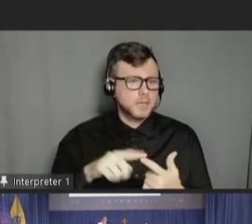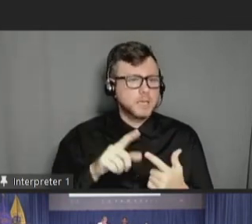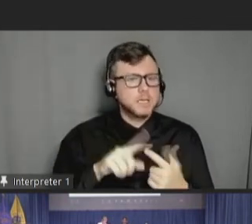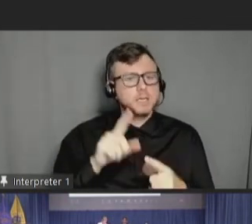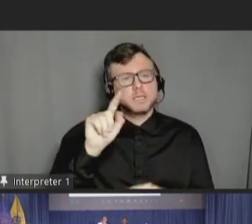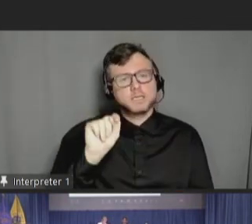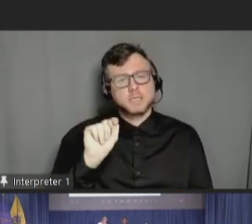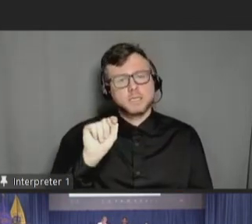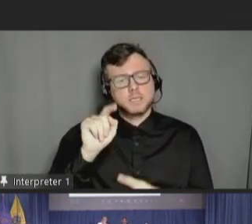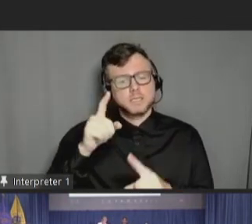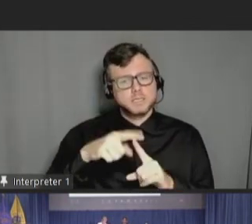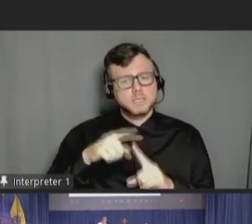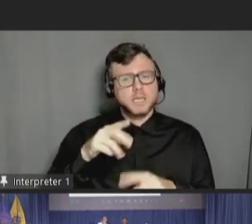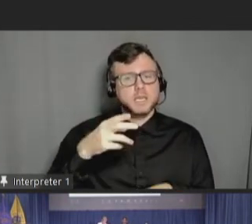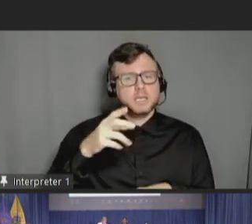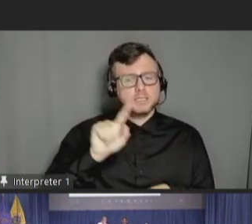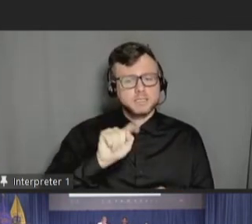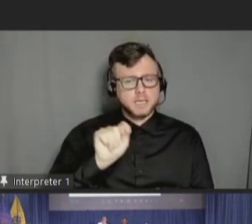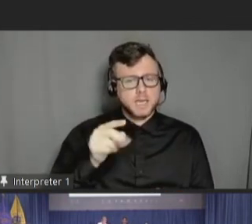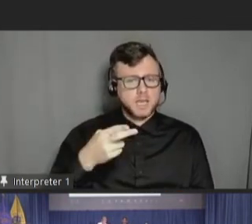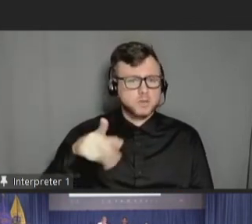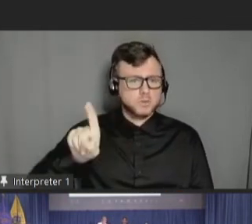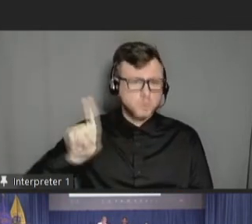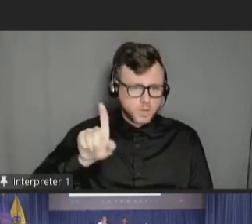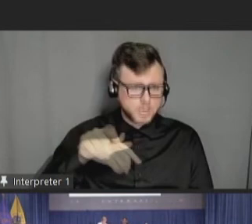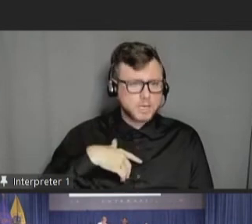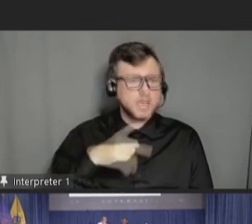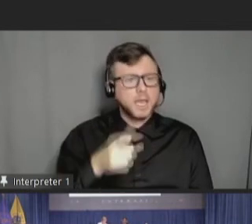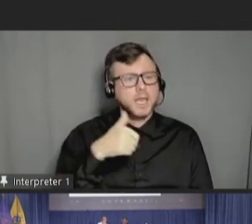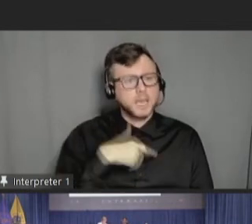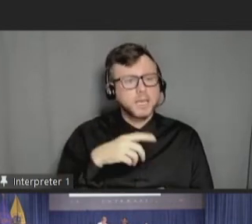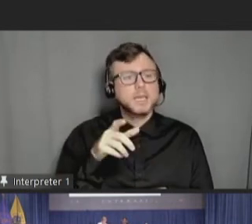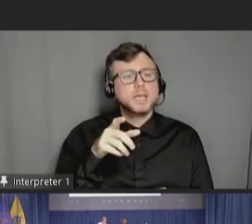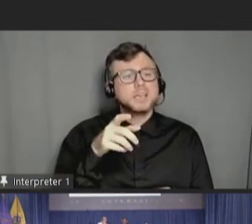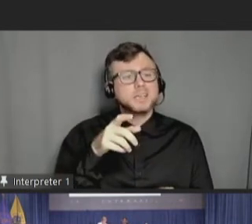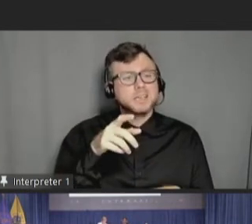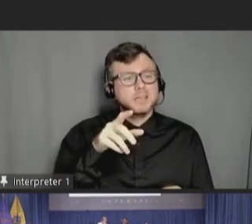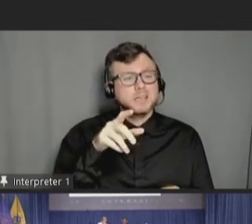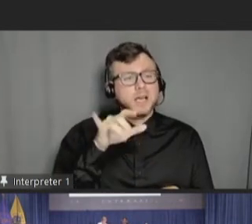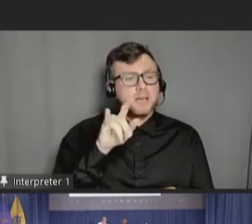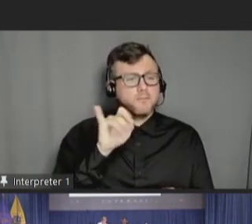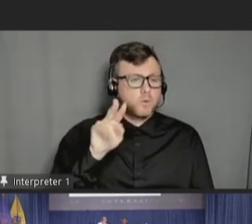environment with plenty of interferon gamma to activate macrophages. And if the immunity